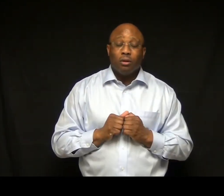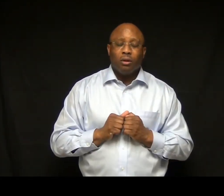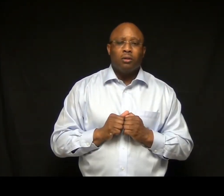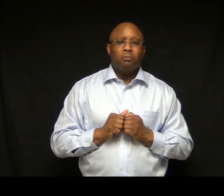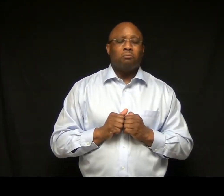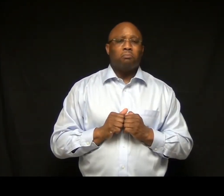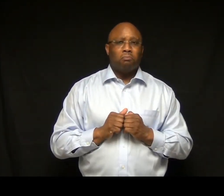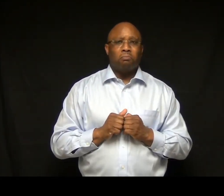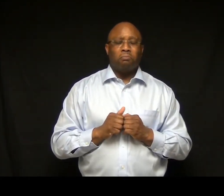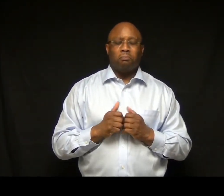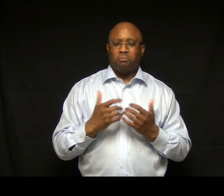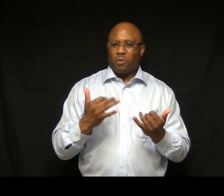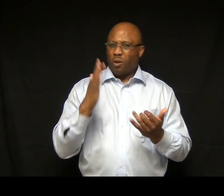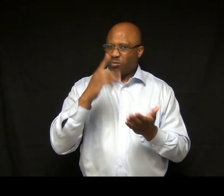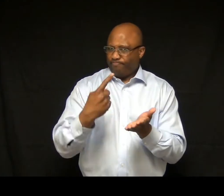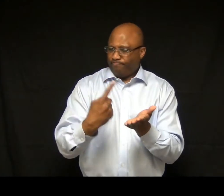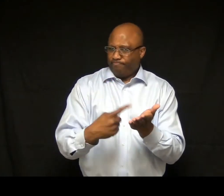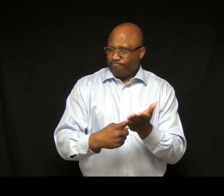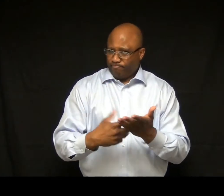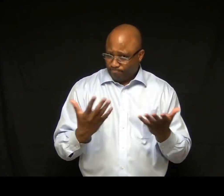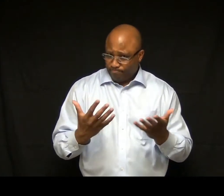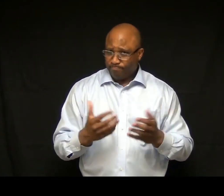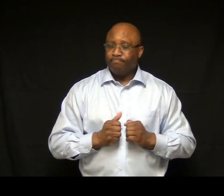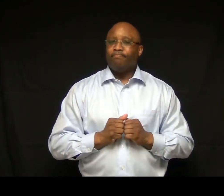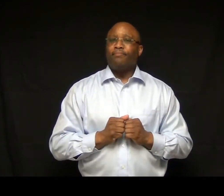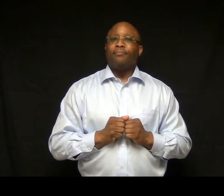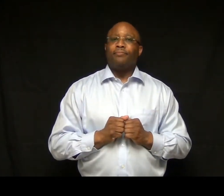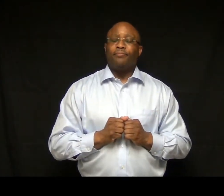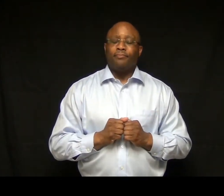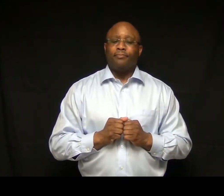In this Issue Brief, we will review